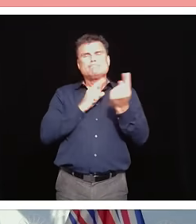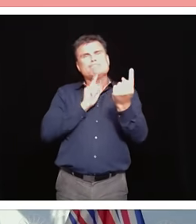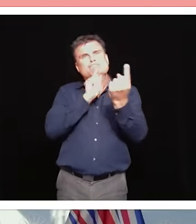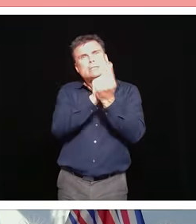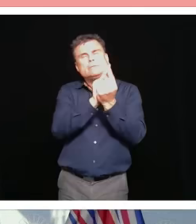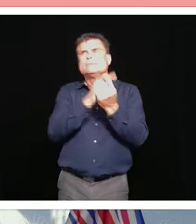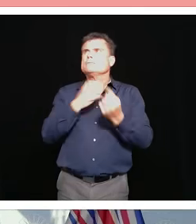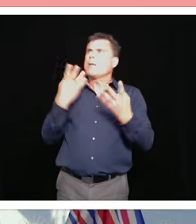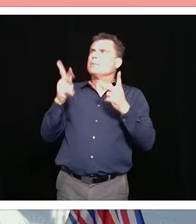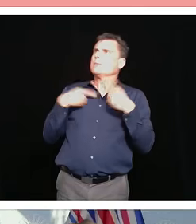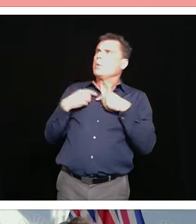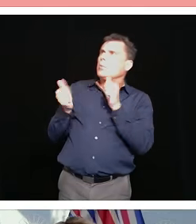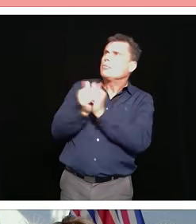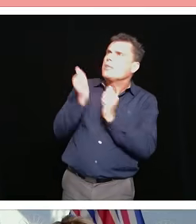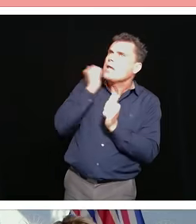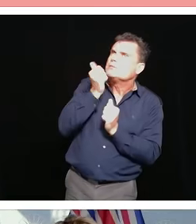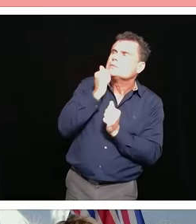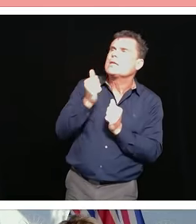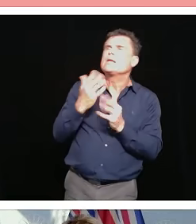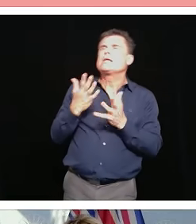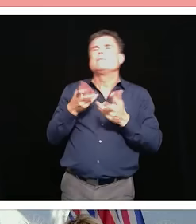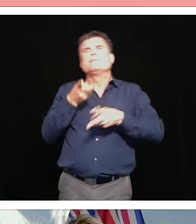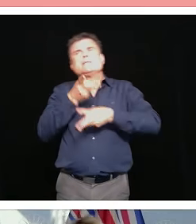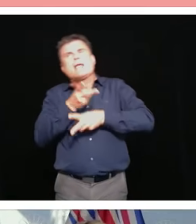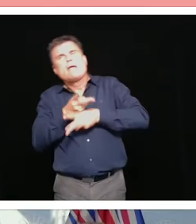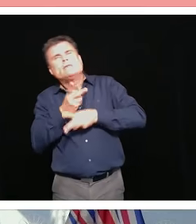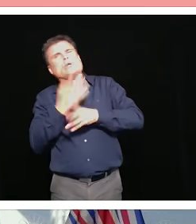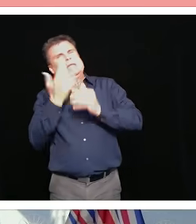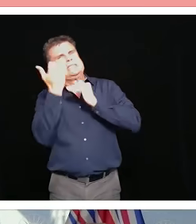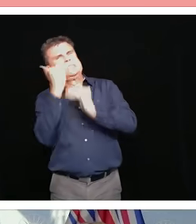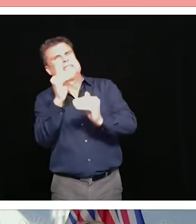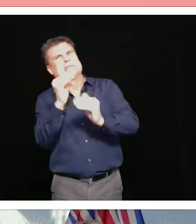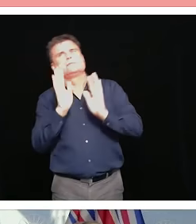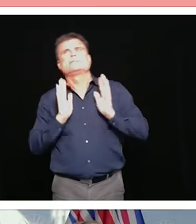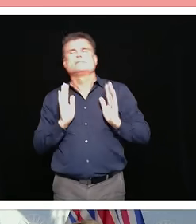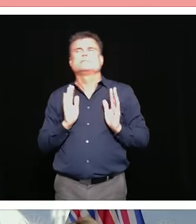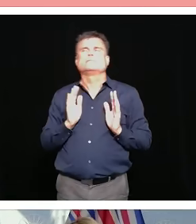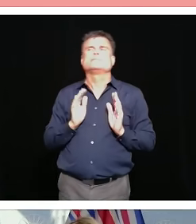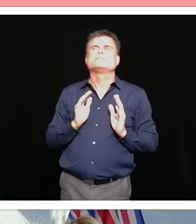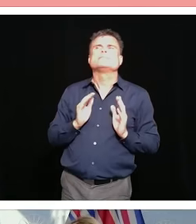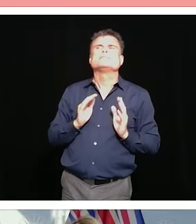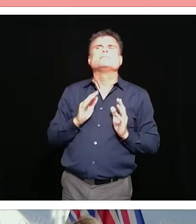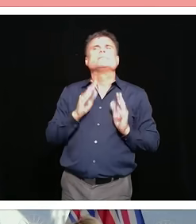This is also reflected in the number of deaths that we have seen in British Columbia and